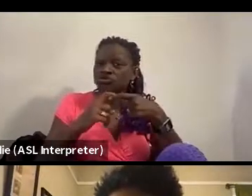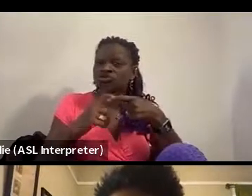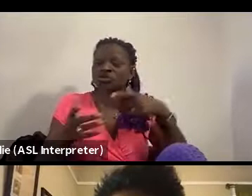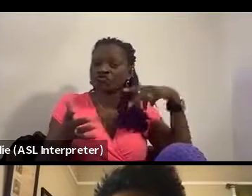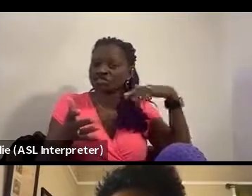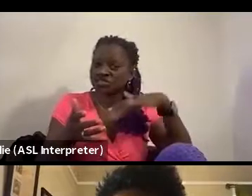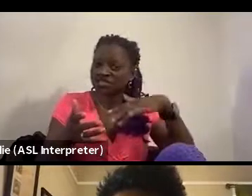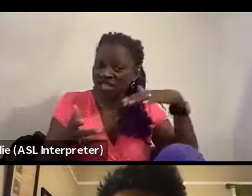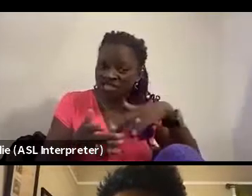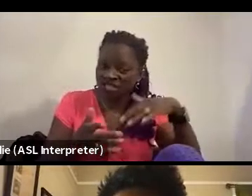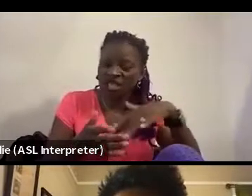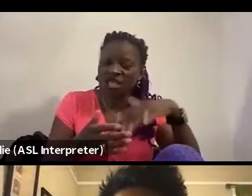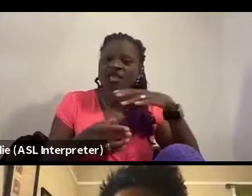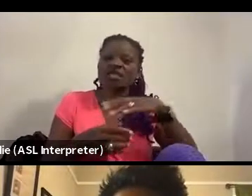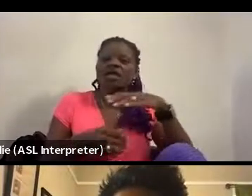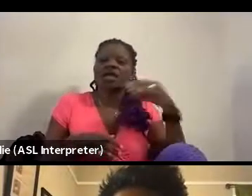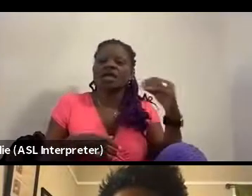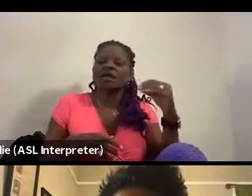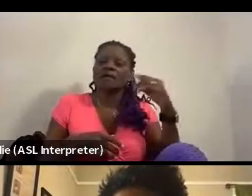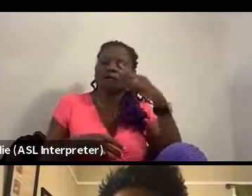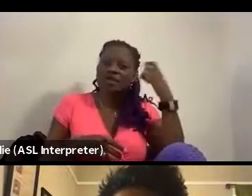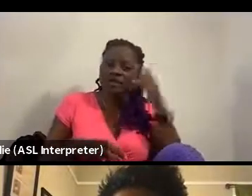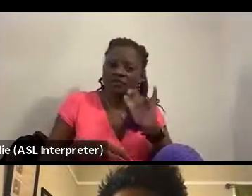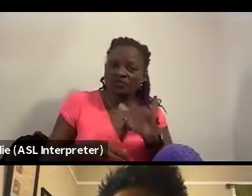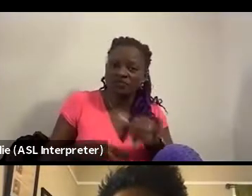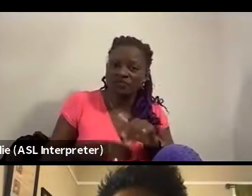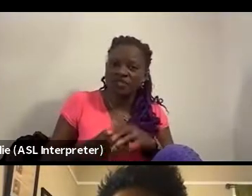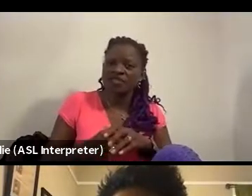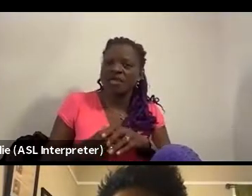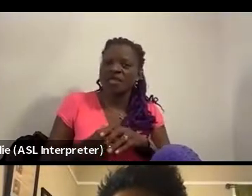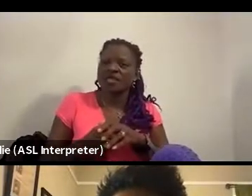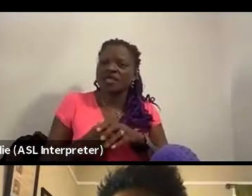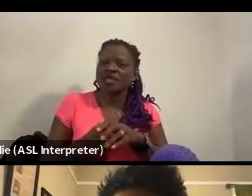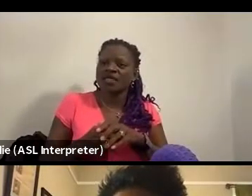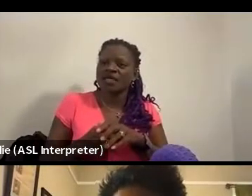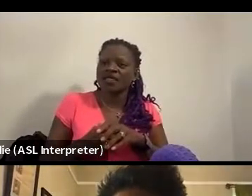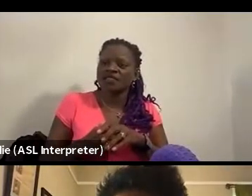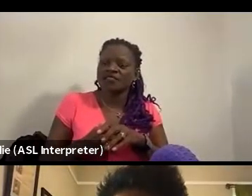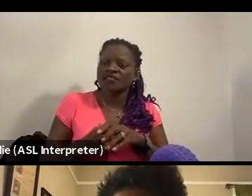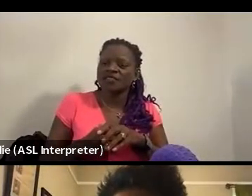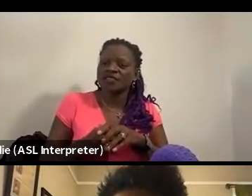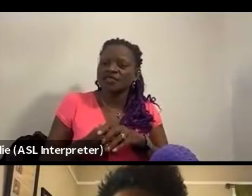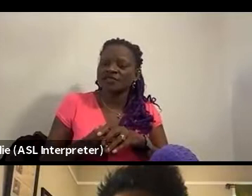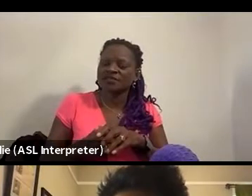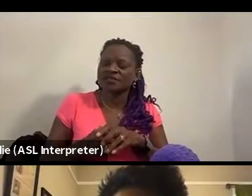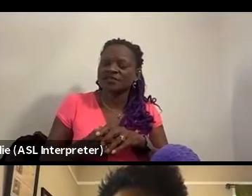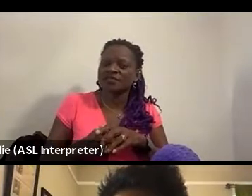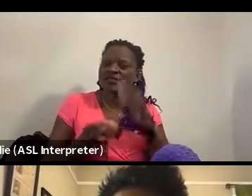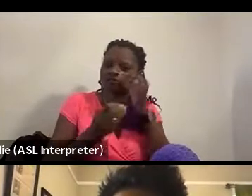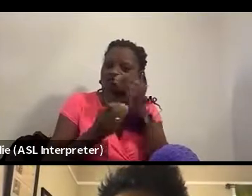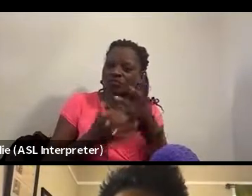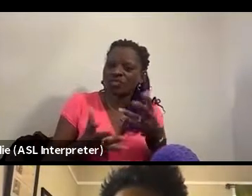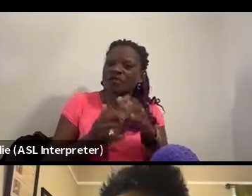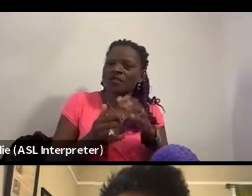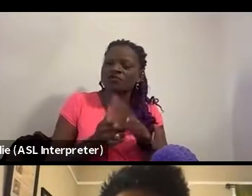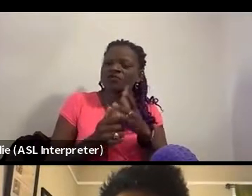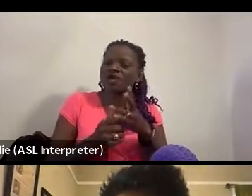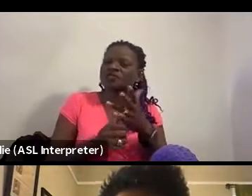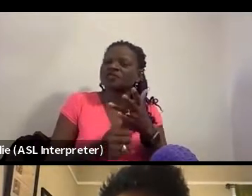And and and because of that, they ensure that the vaccine that was then put out was extremely safe and extremely effective.